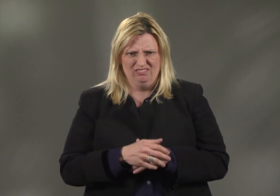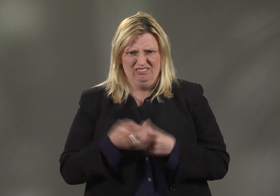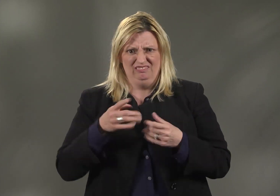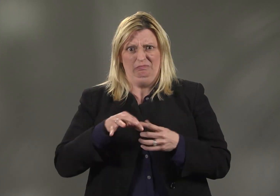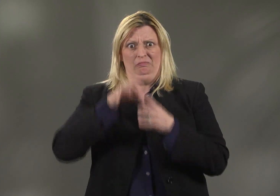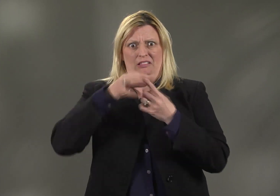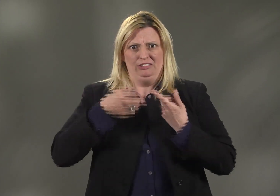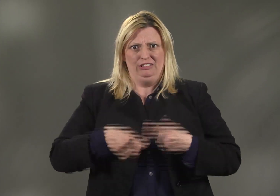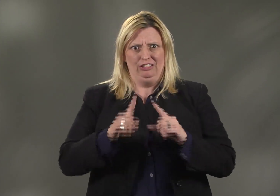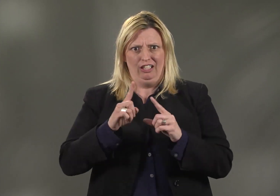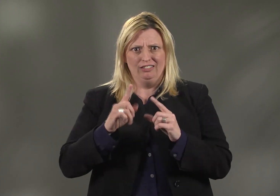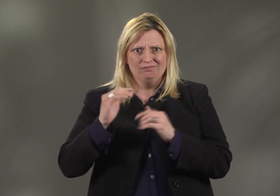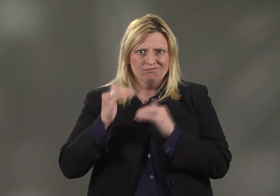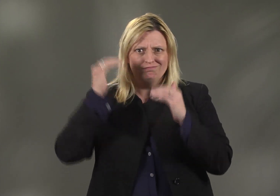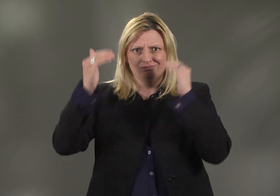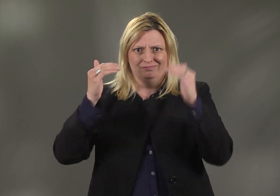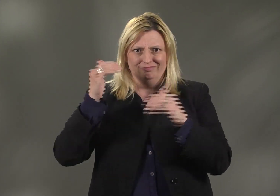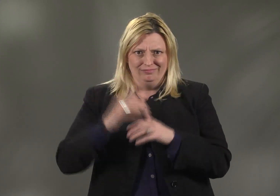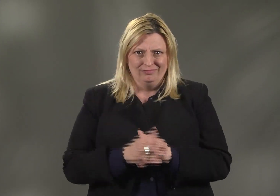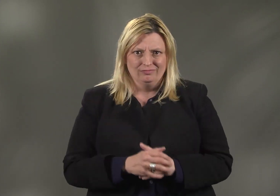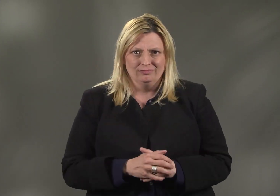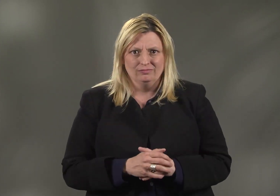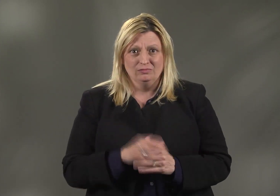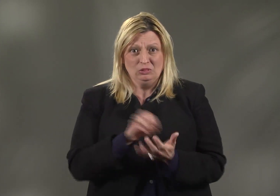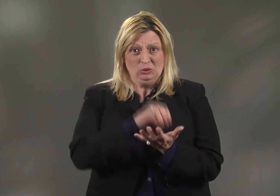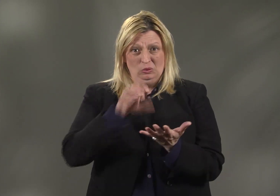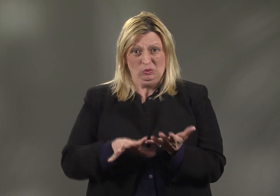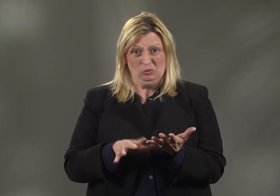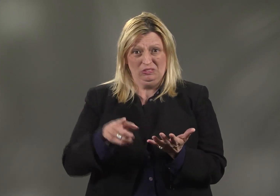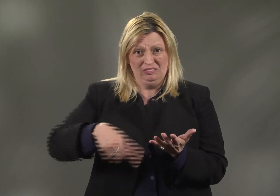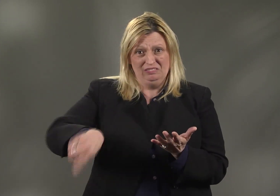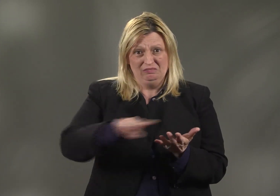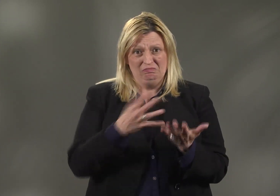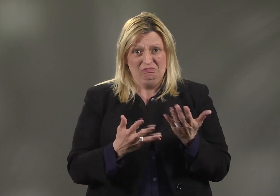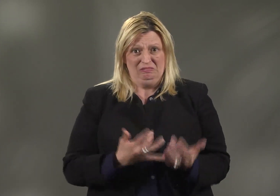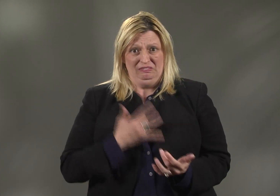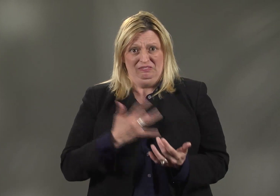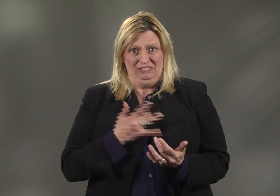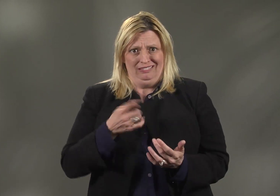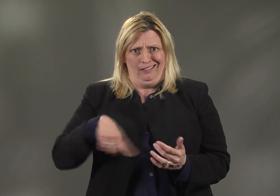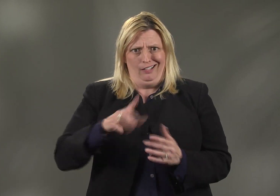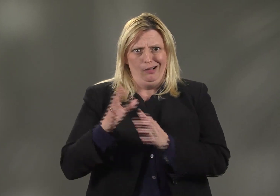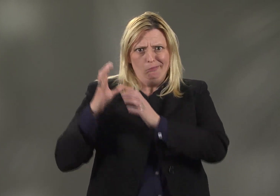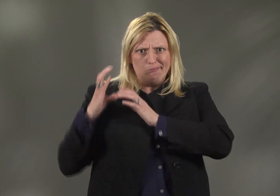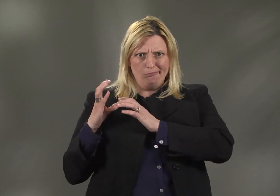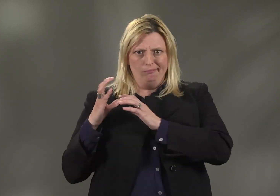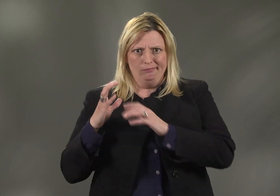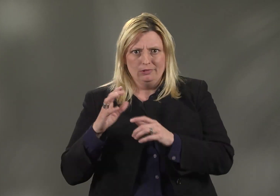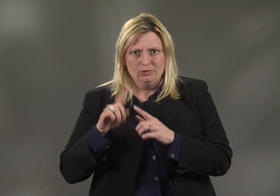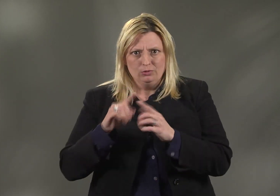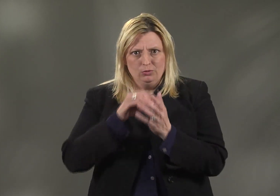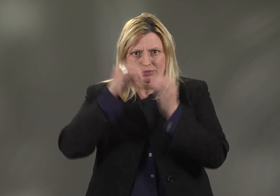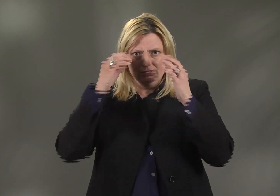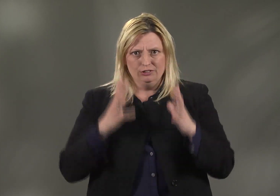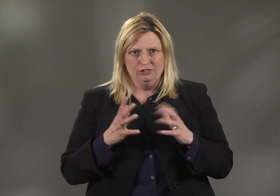or shameful during the trials of adolescence. The student may feel as though they are a burden to the teacher